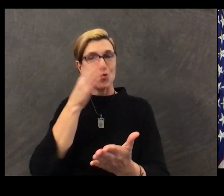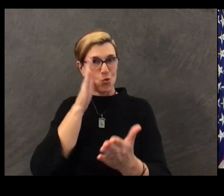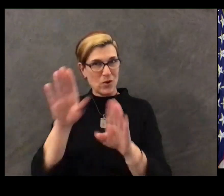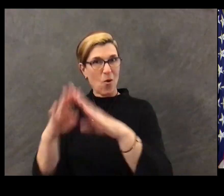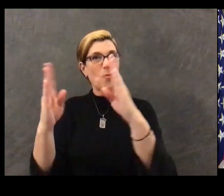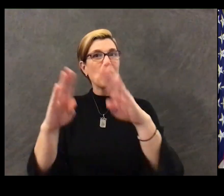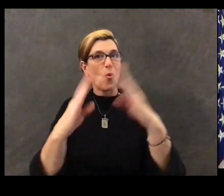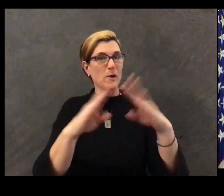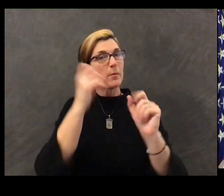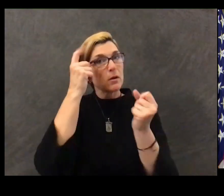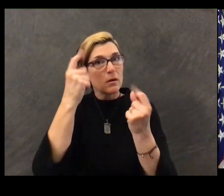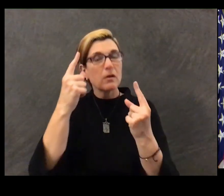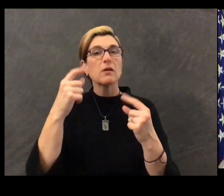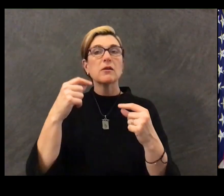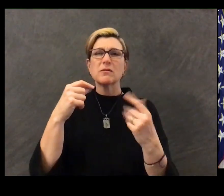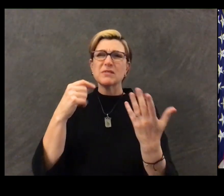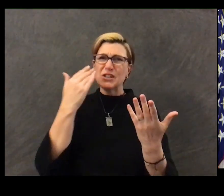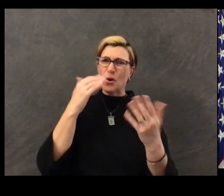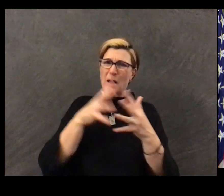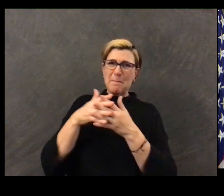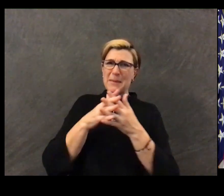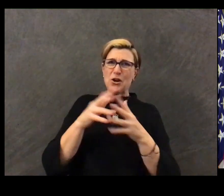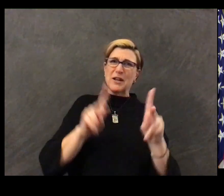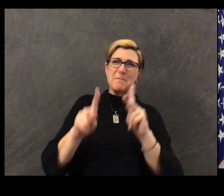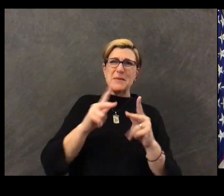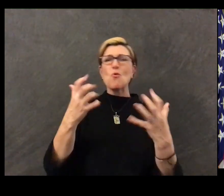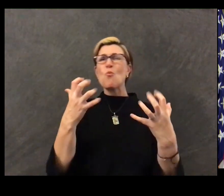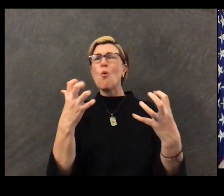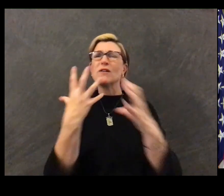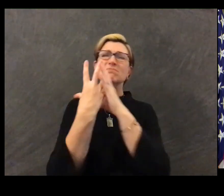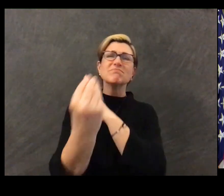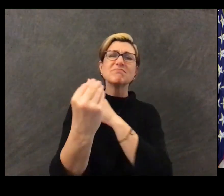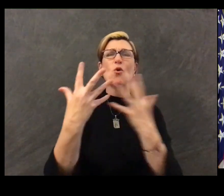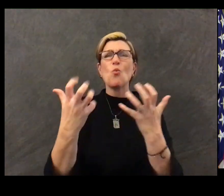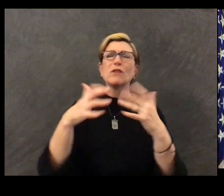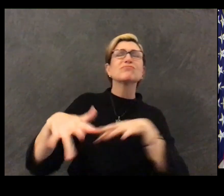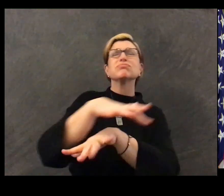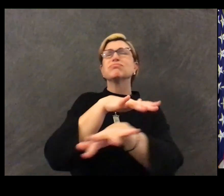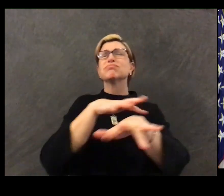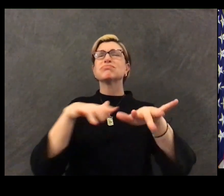their family that safety is going to happen and it will happen and maybe even